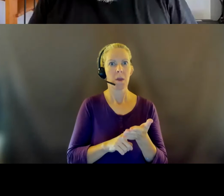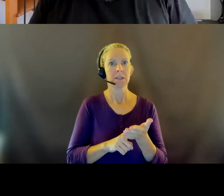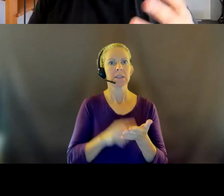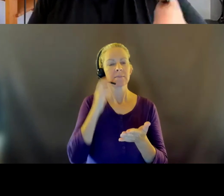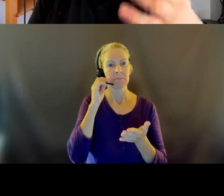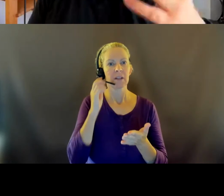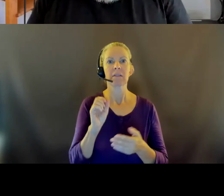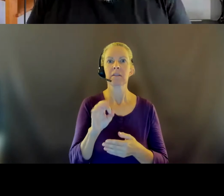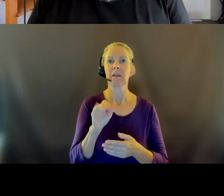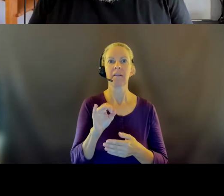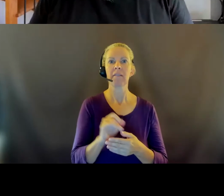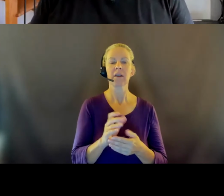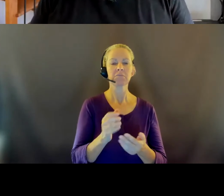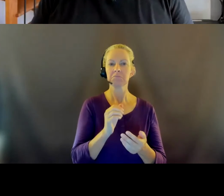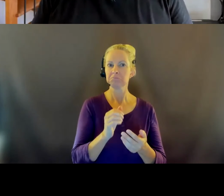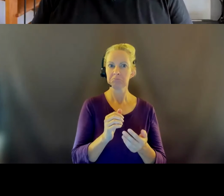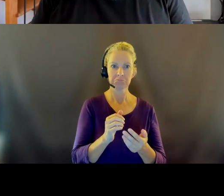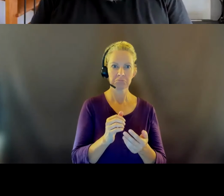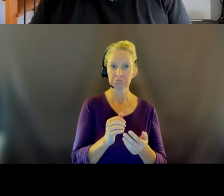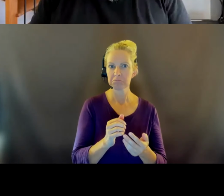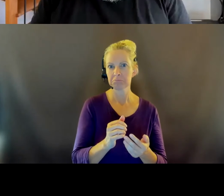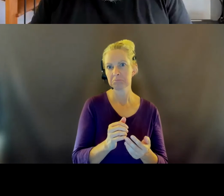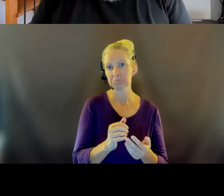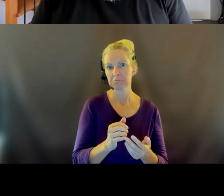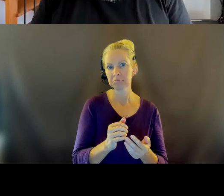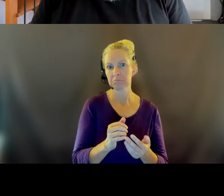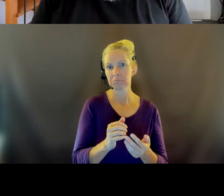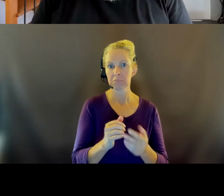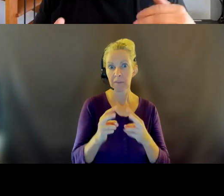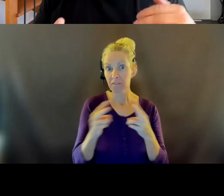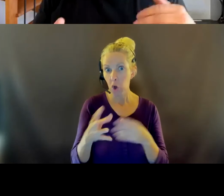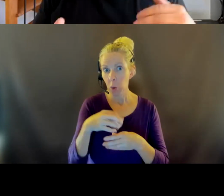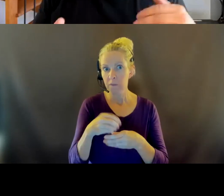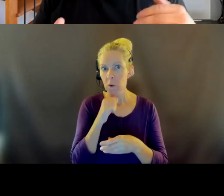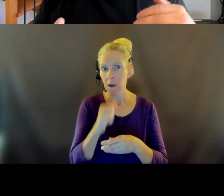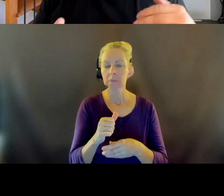Do I systematically remind myself that after a while, audience members will be craving